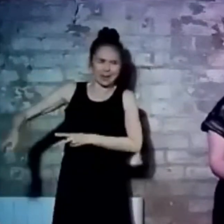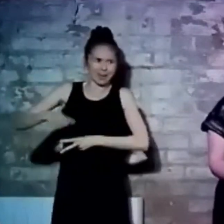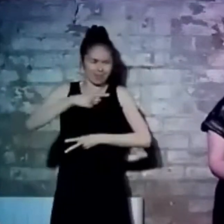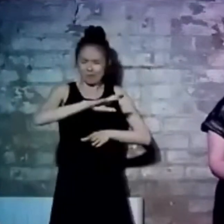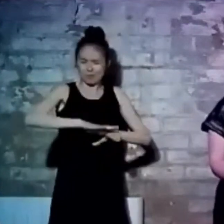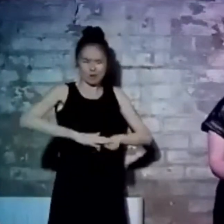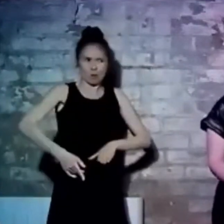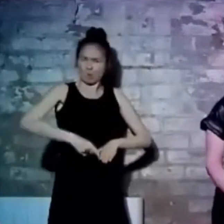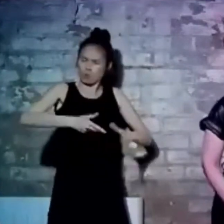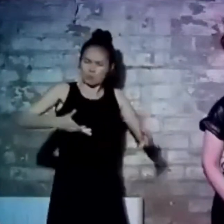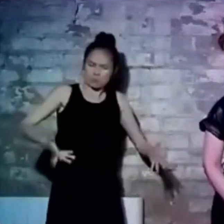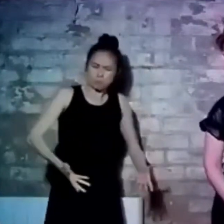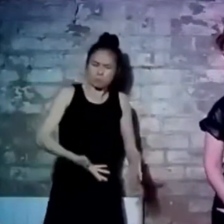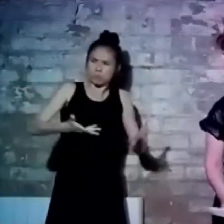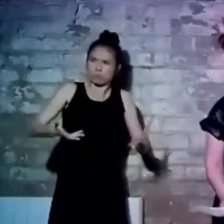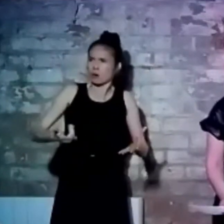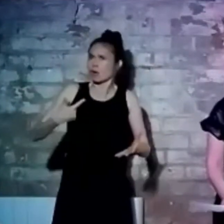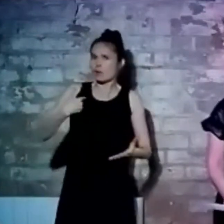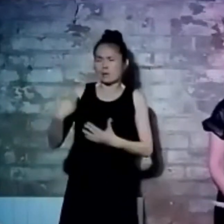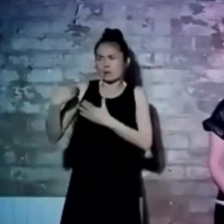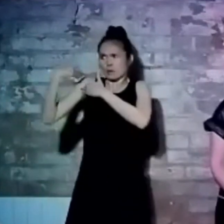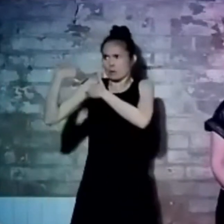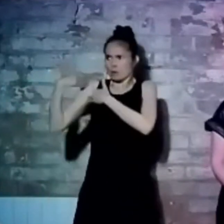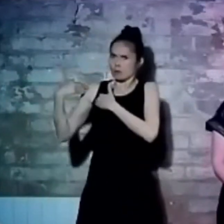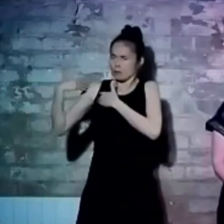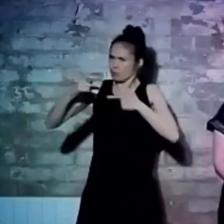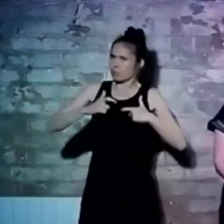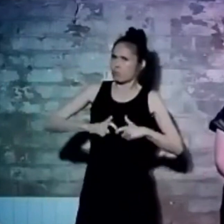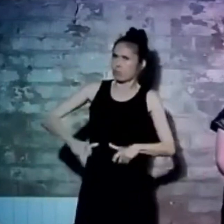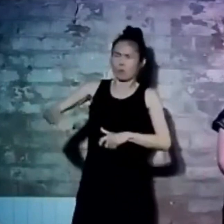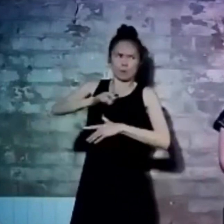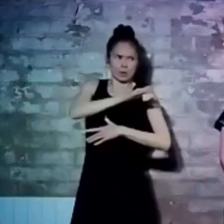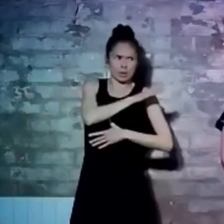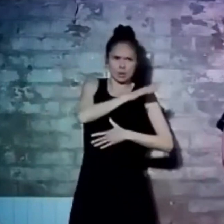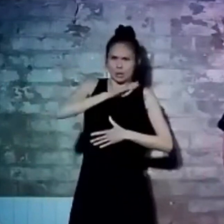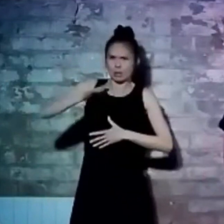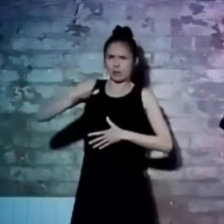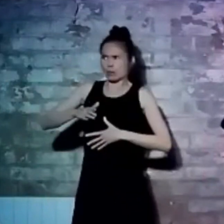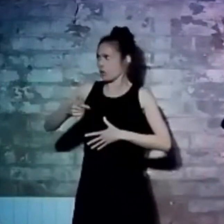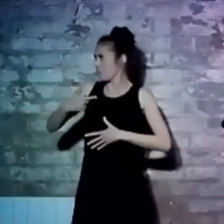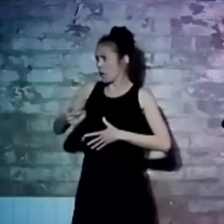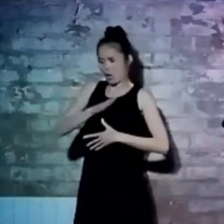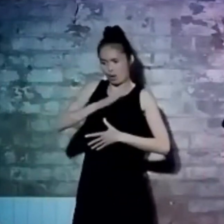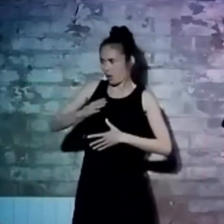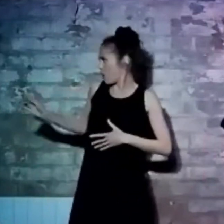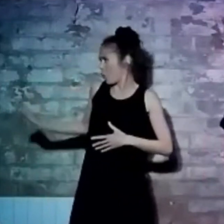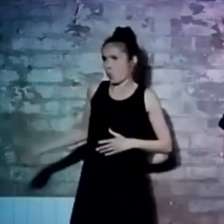That is the cause in which I am encumbered. Destruction abounds me.